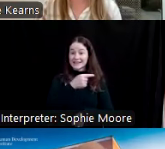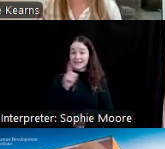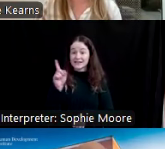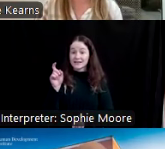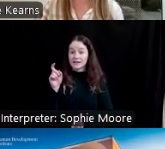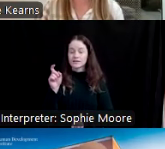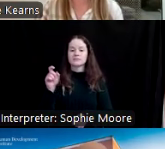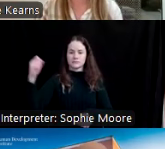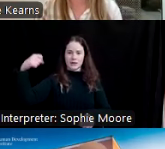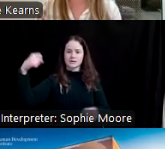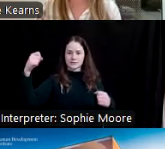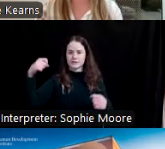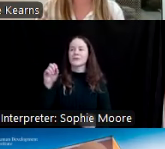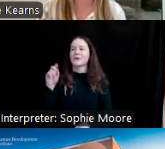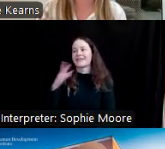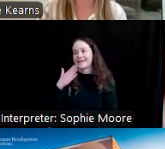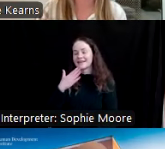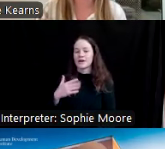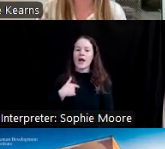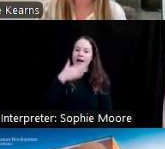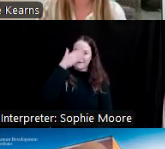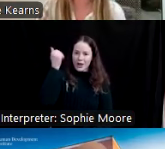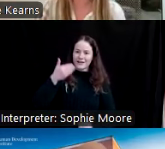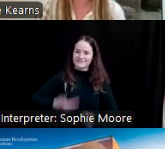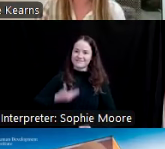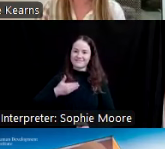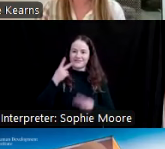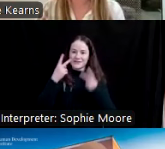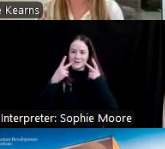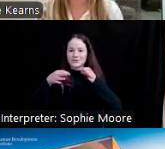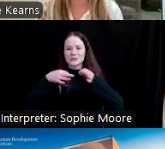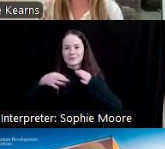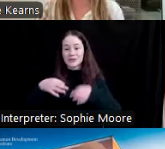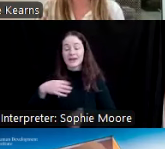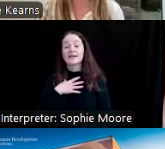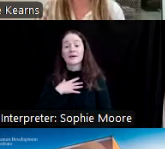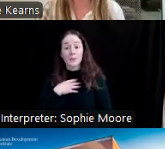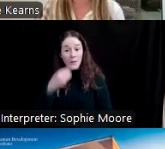Thank you. And I forgot to give my description. I'm a white woman who's got long blonde hair with blue eyes. And I'm